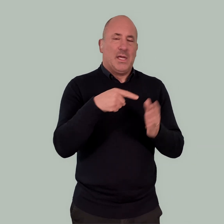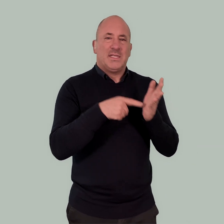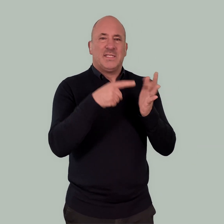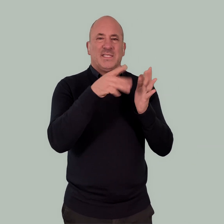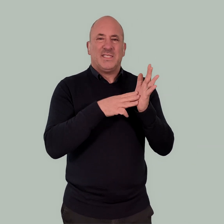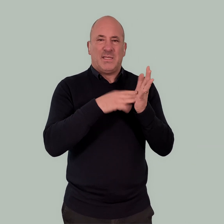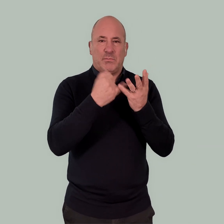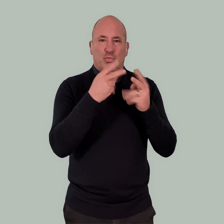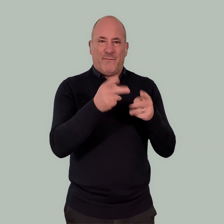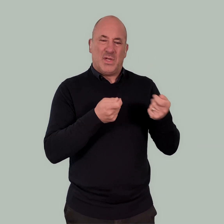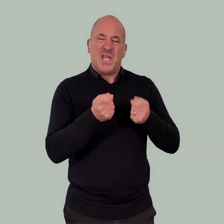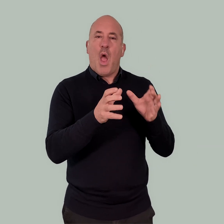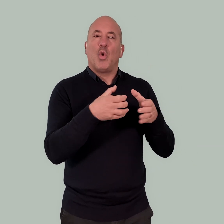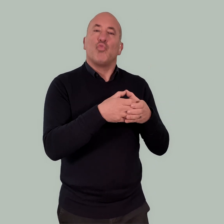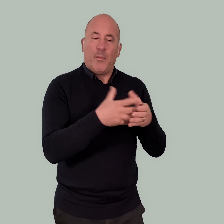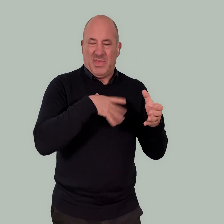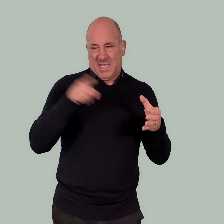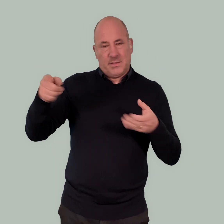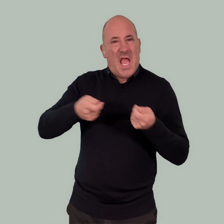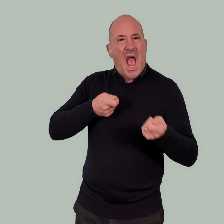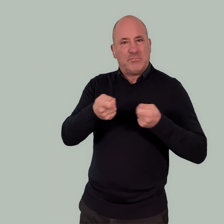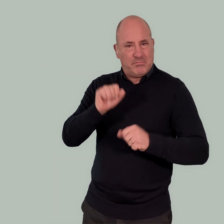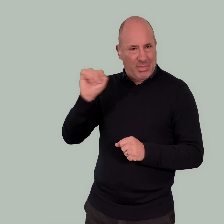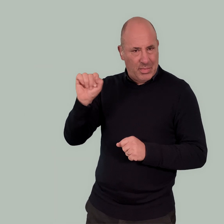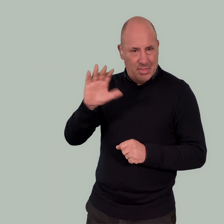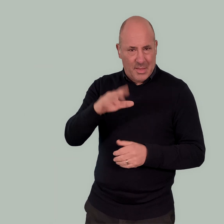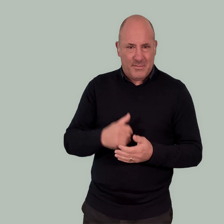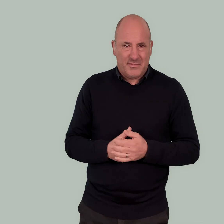on behalf of the Timms Review steering group.